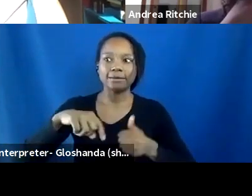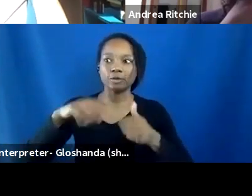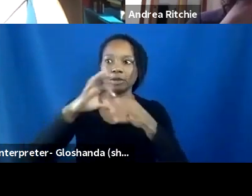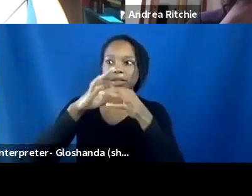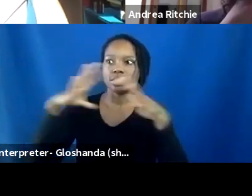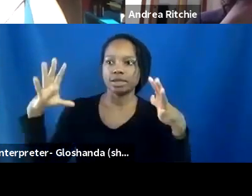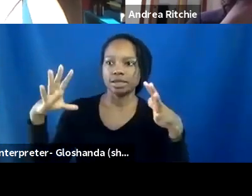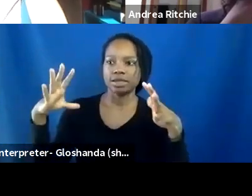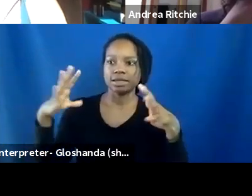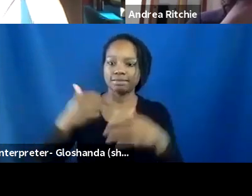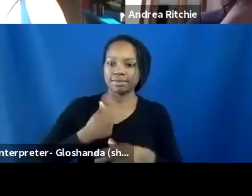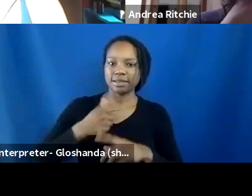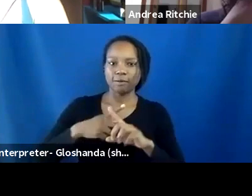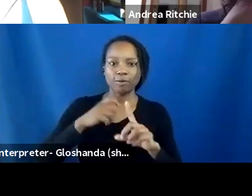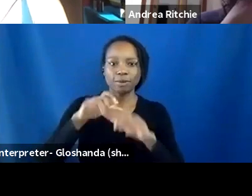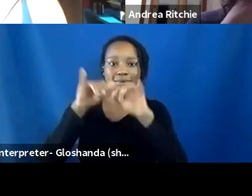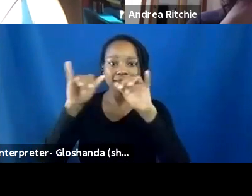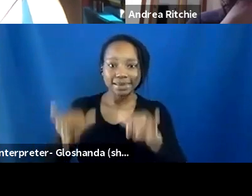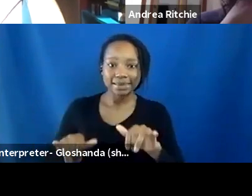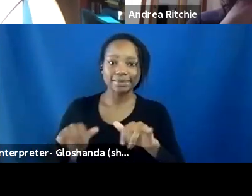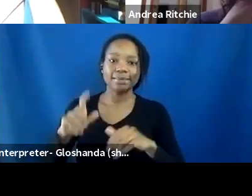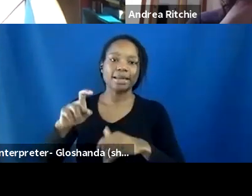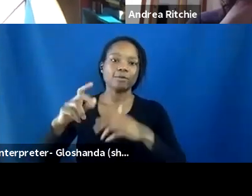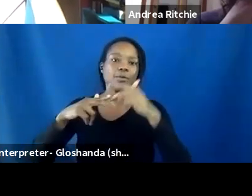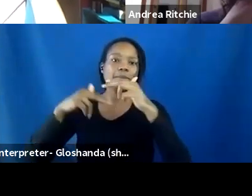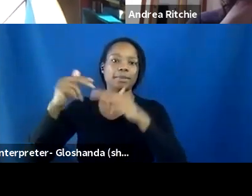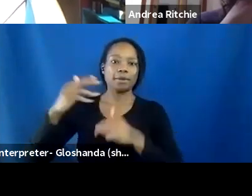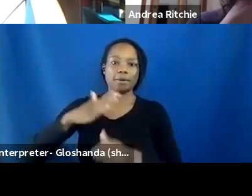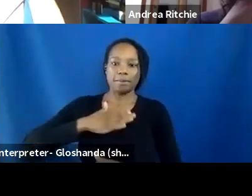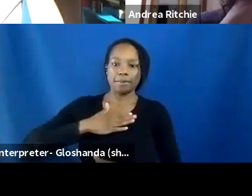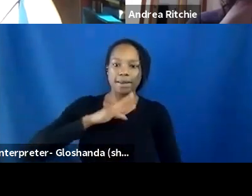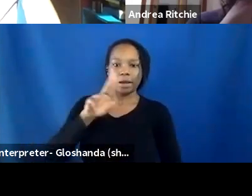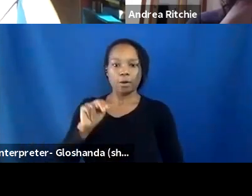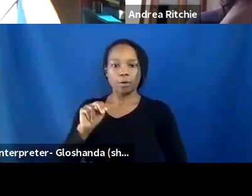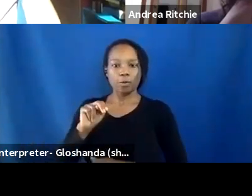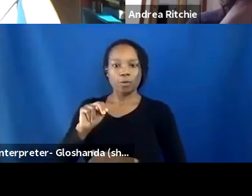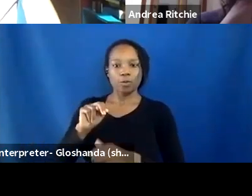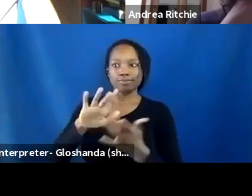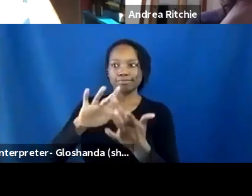to survive and keep my agency. And I think that is,